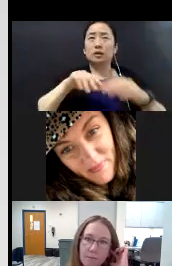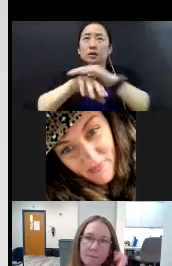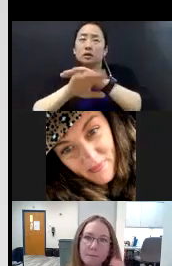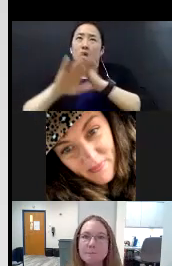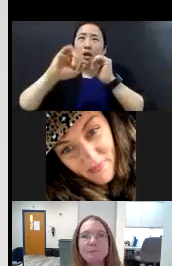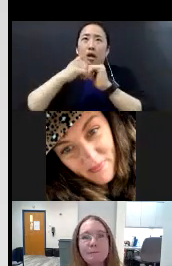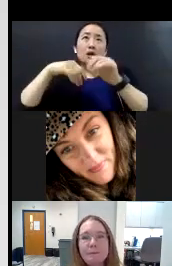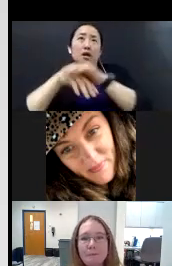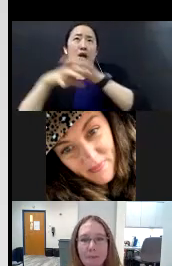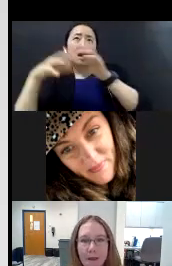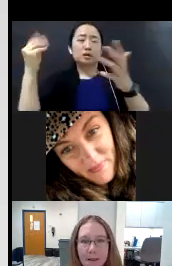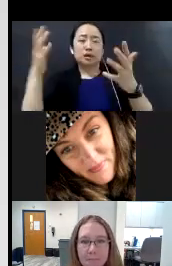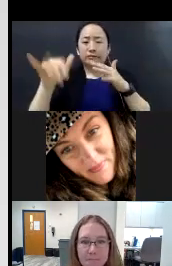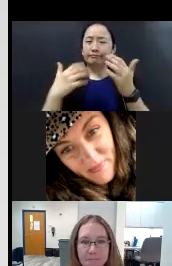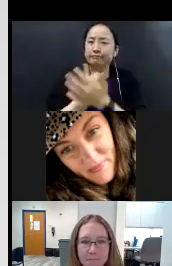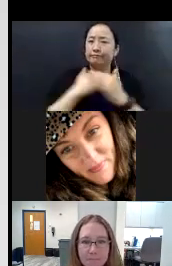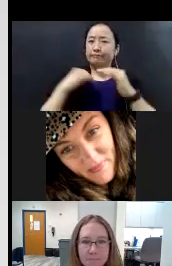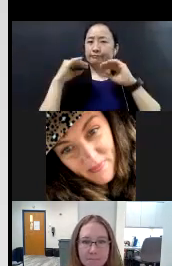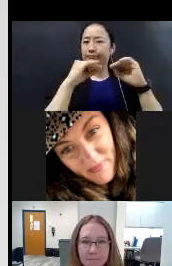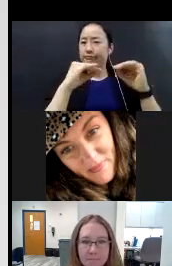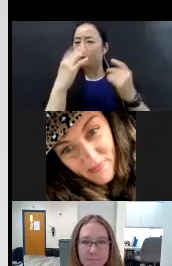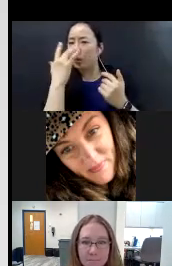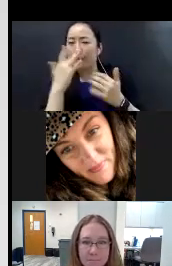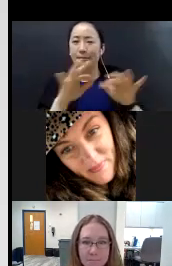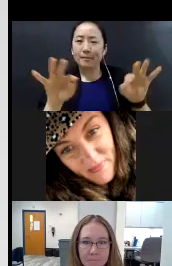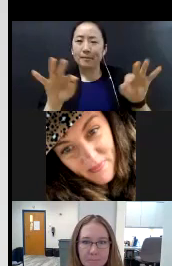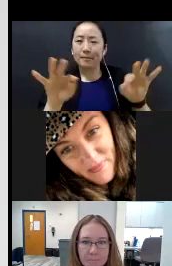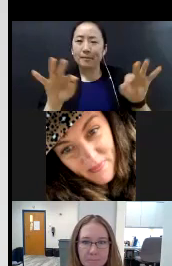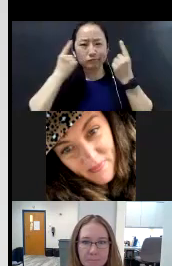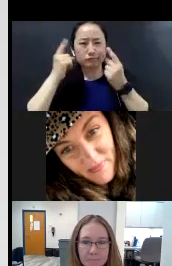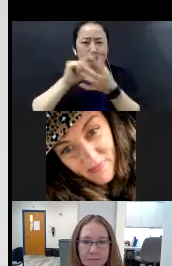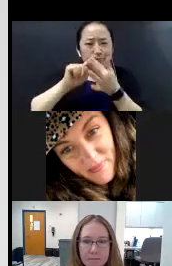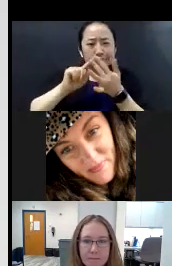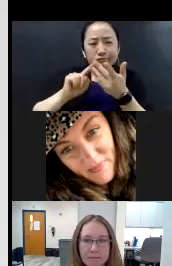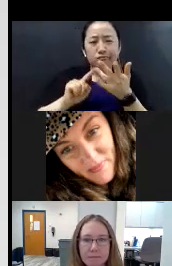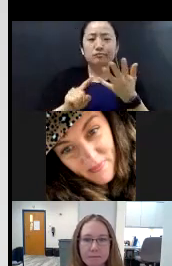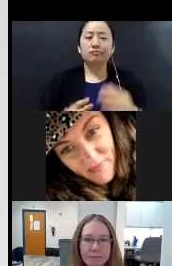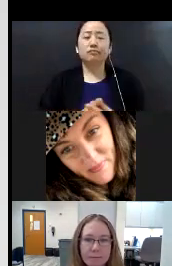CONSIDERATIONS WOULD NEED TO BE CONSIDERED WITH THE FAMILY.